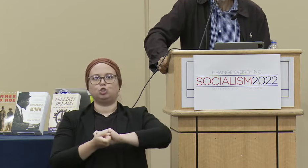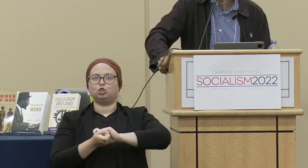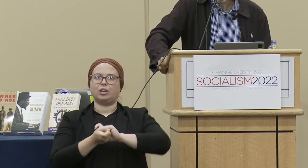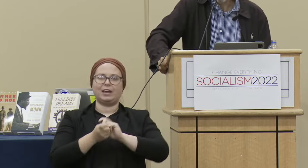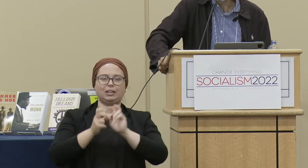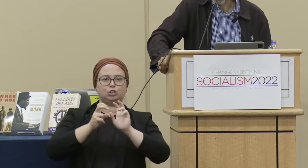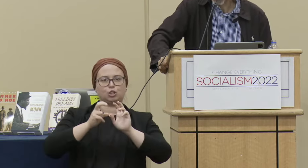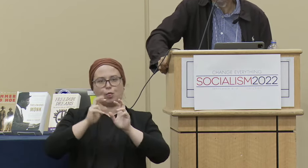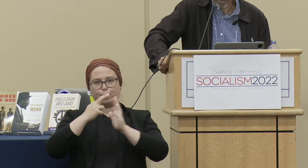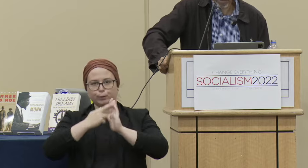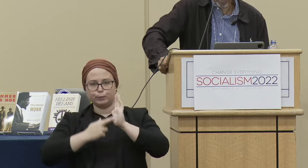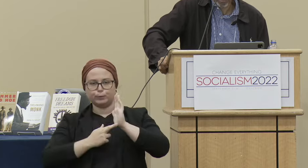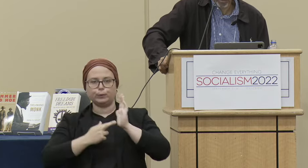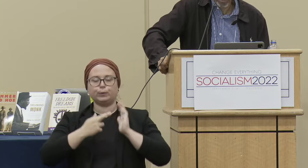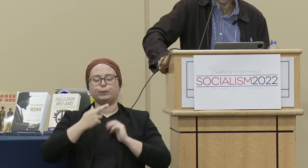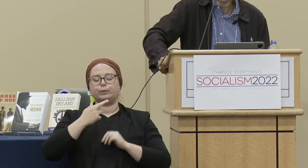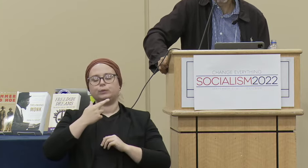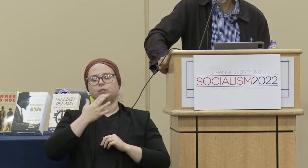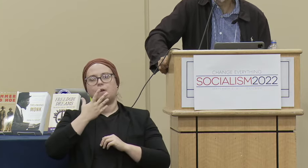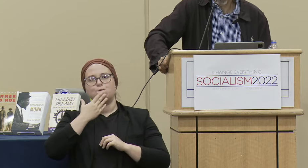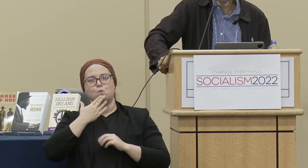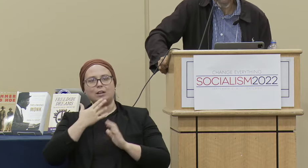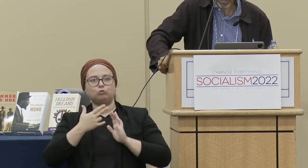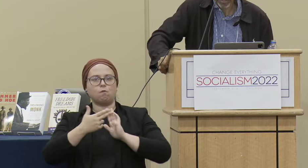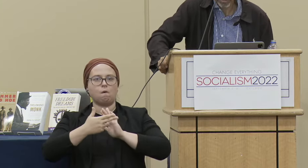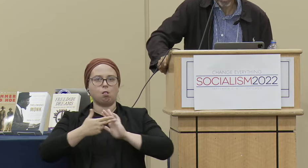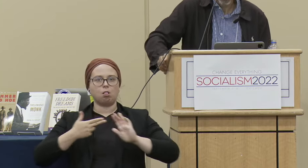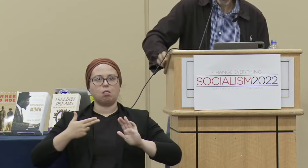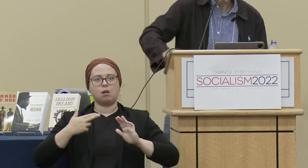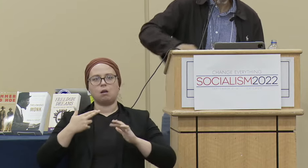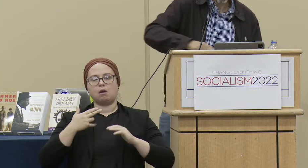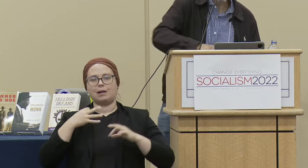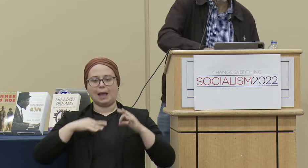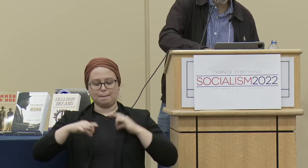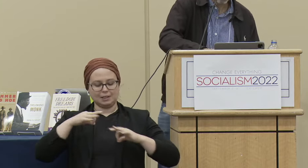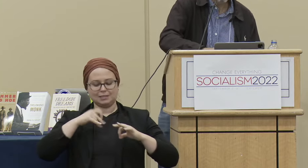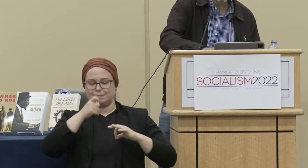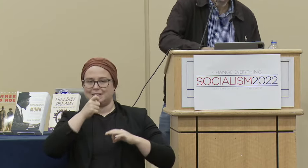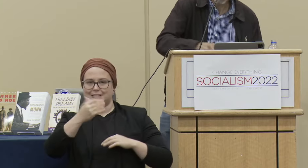of racial capitalism at all . Nor does it acknowledge land